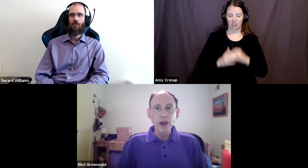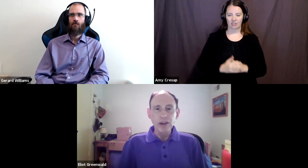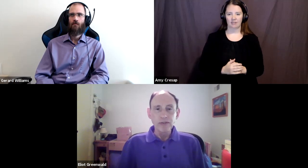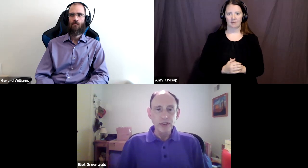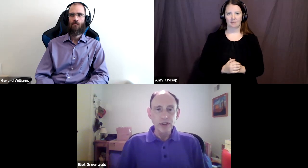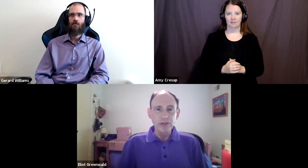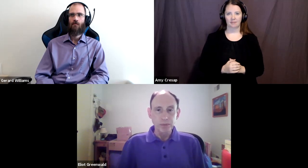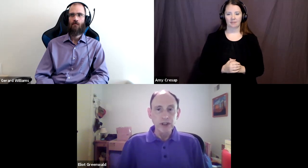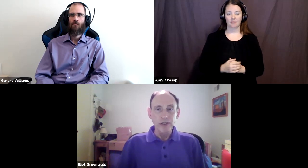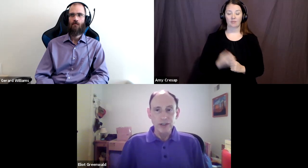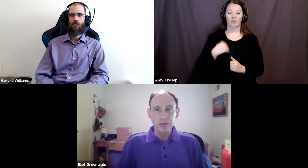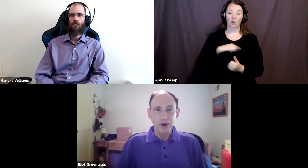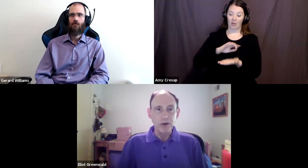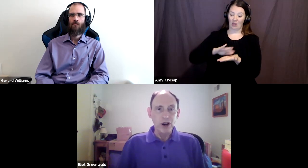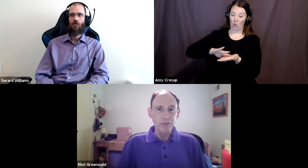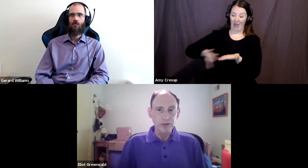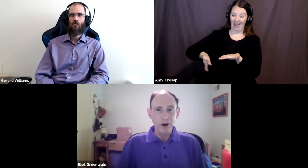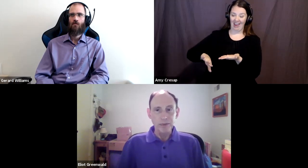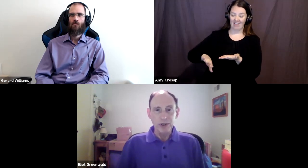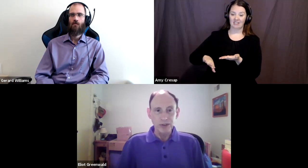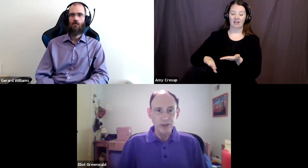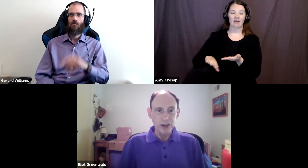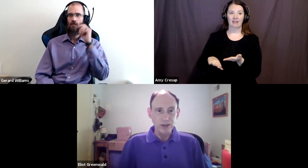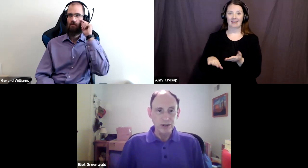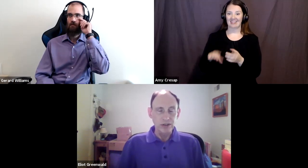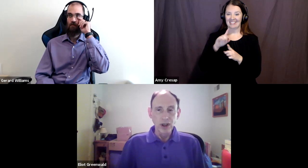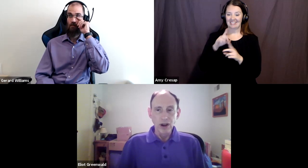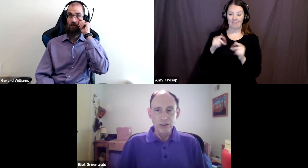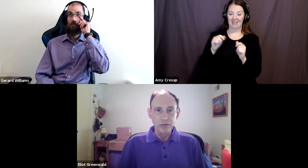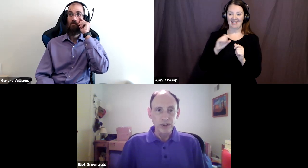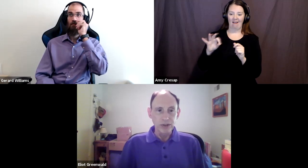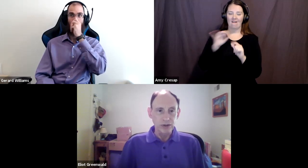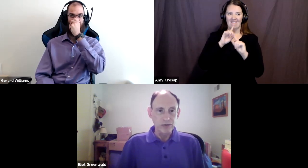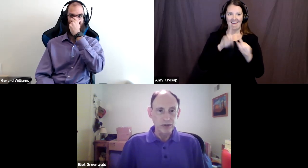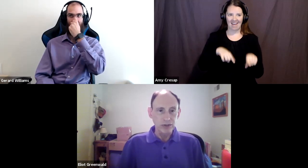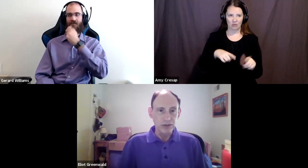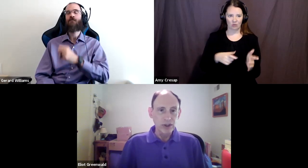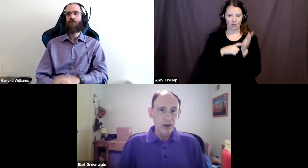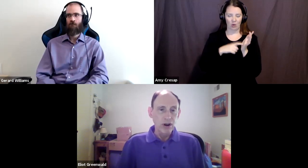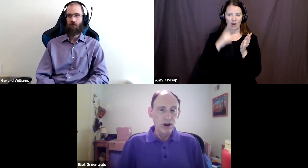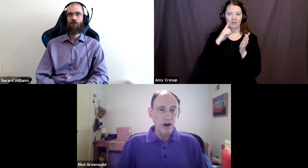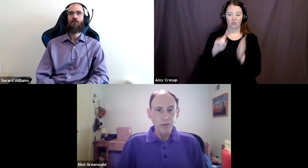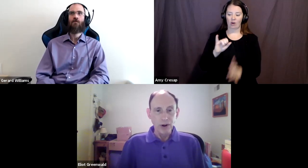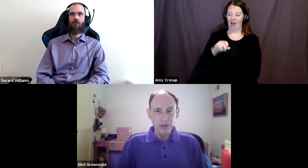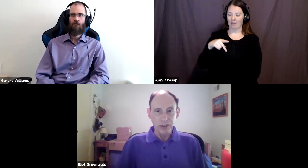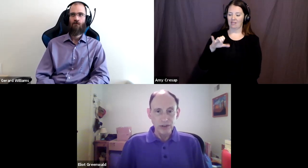We waived the speed of answer requirements for IP CTS and other relay services on March